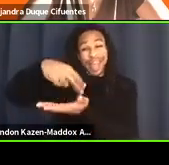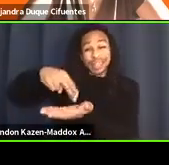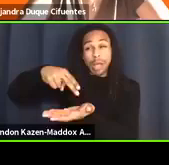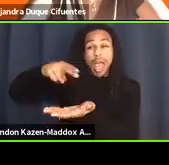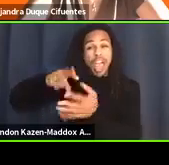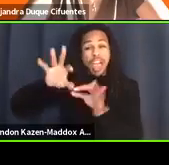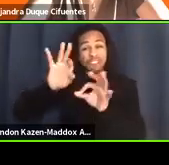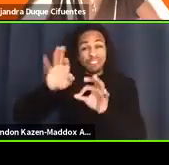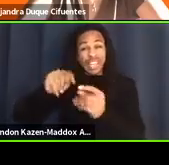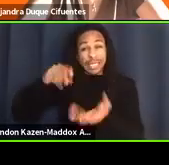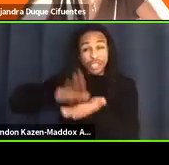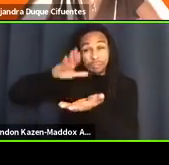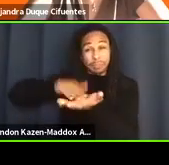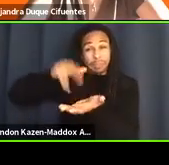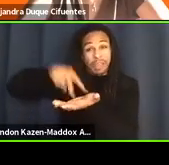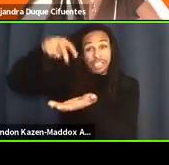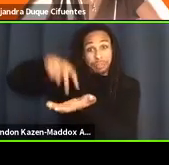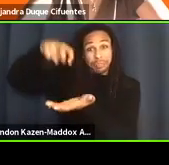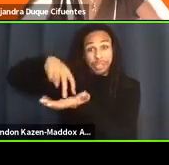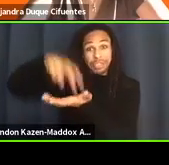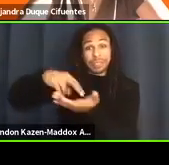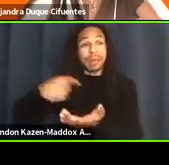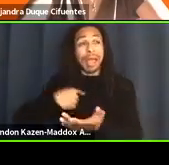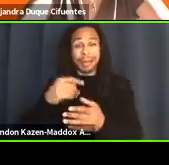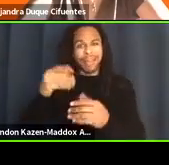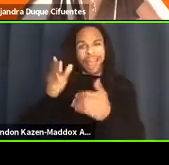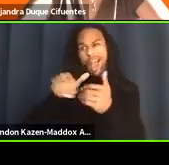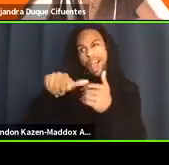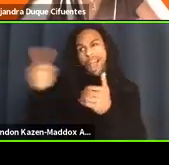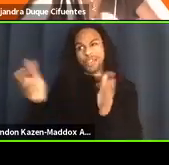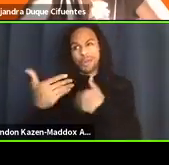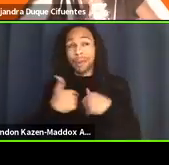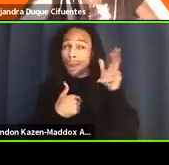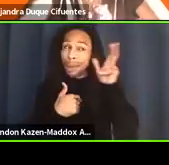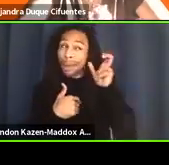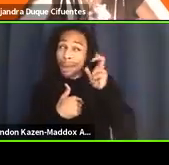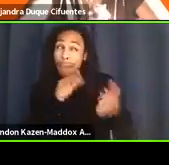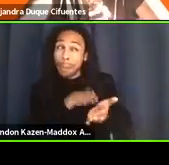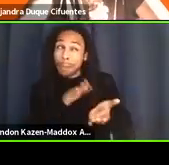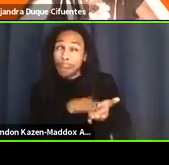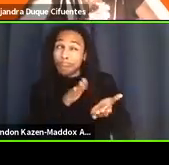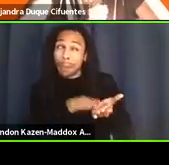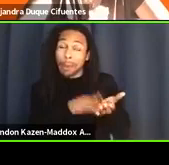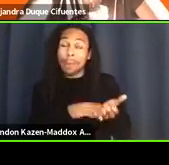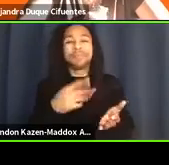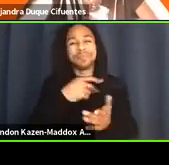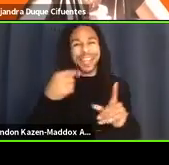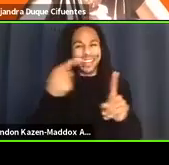Ana Nery Fragoso: I agree with Traci. Joy is fundamental. Now, I'm going